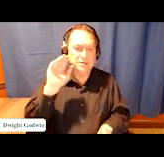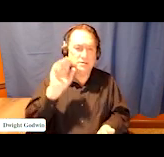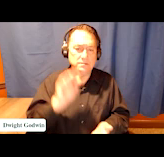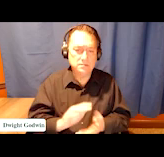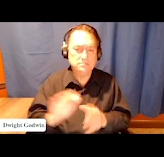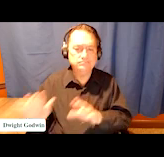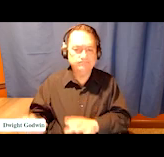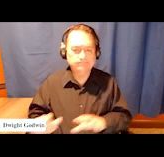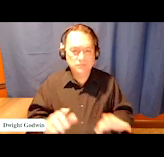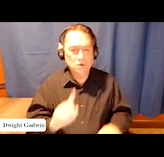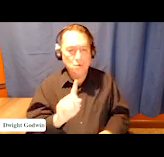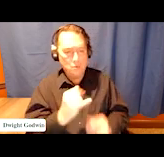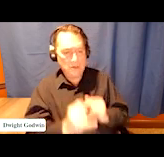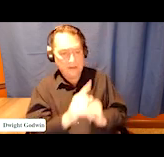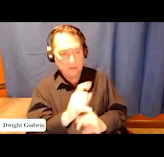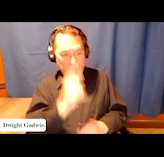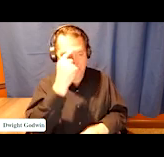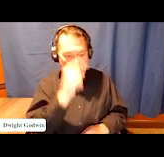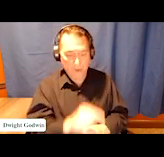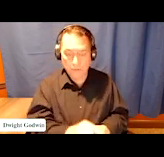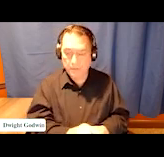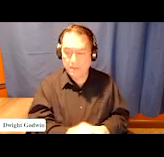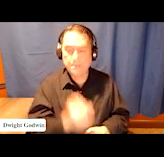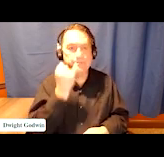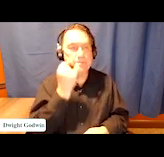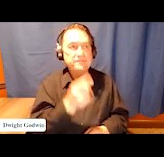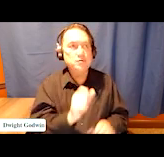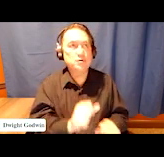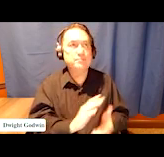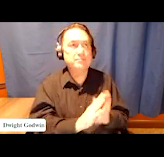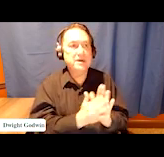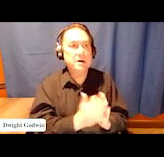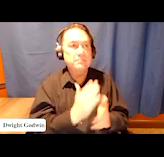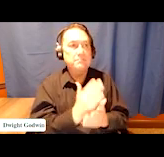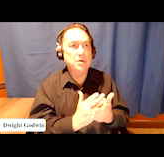So I have one last question for you. If you could become part of a crisis response